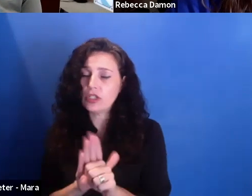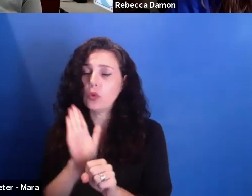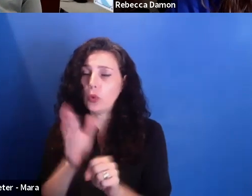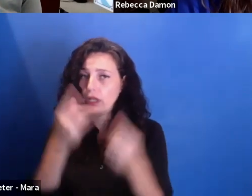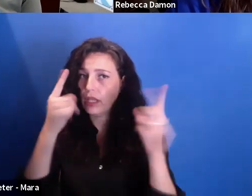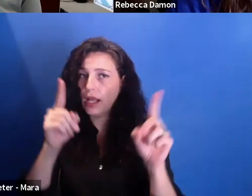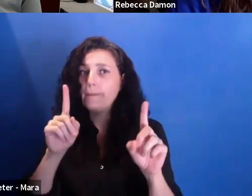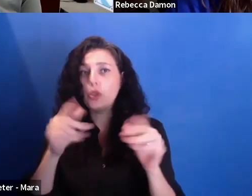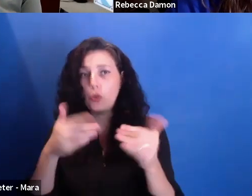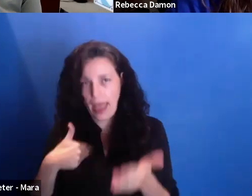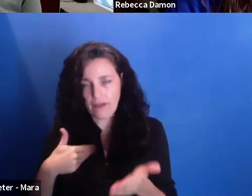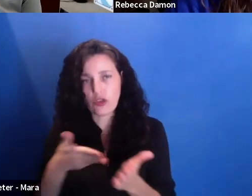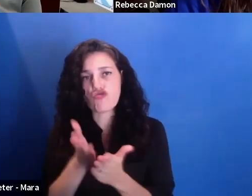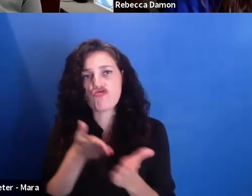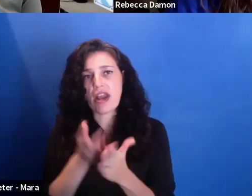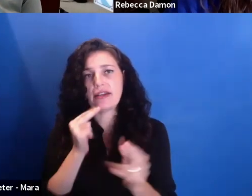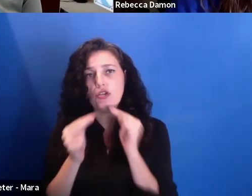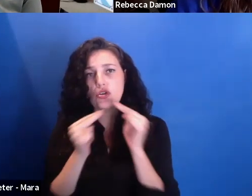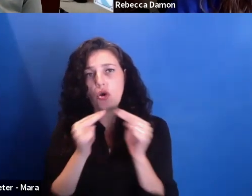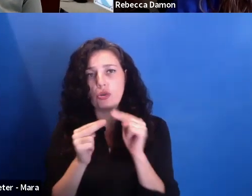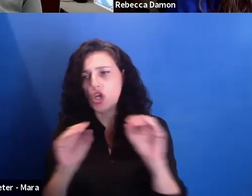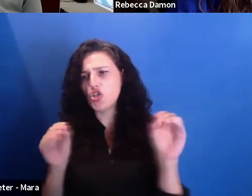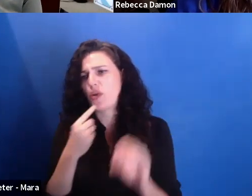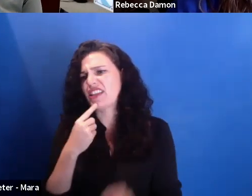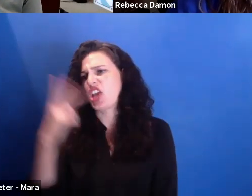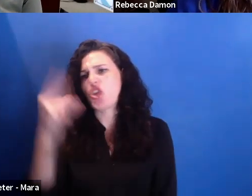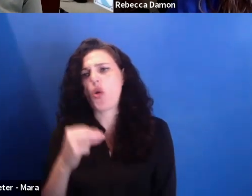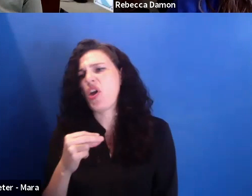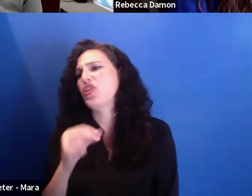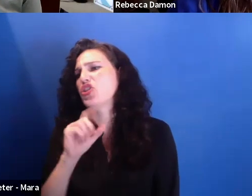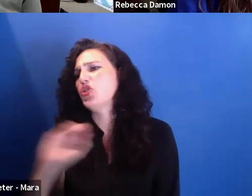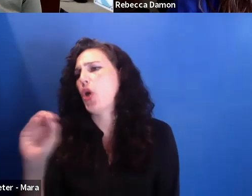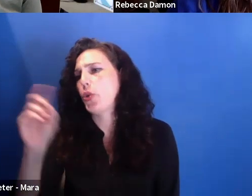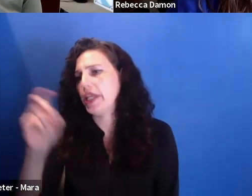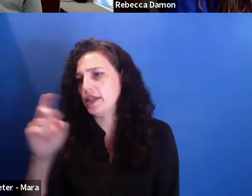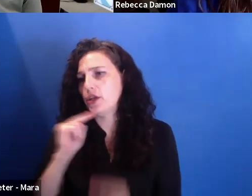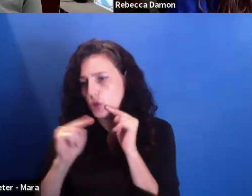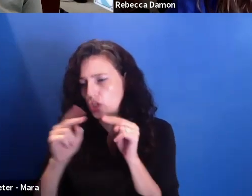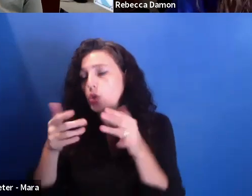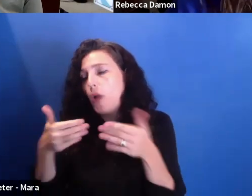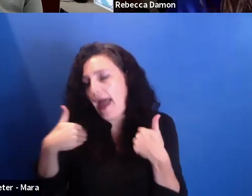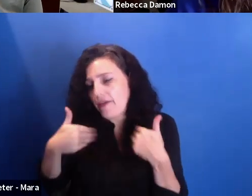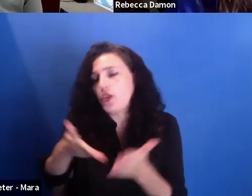to negotiate for it and no can say to you, "Well, no, we don't have to negotiate over that." They do have to at least negotiate with you